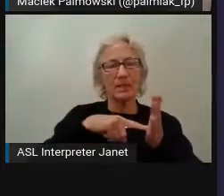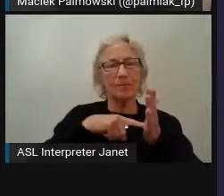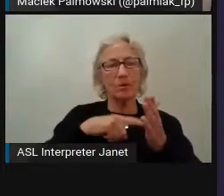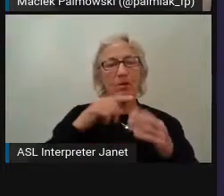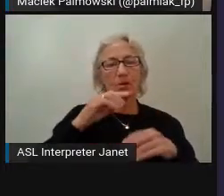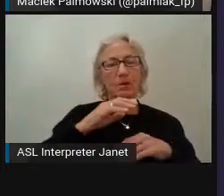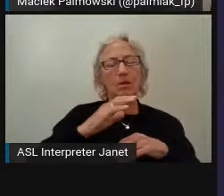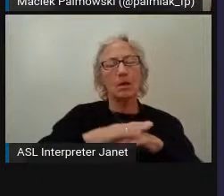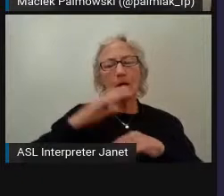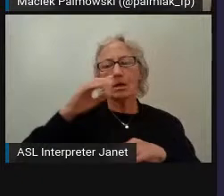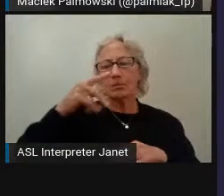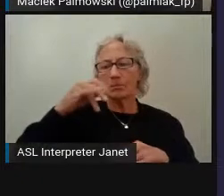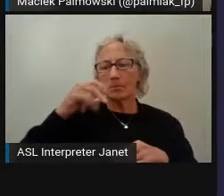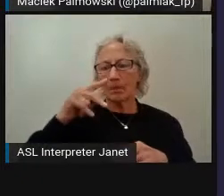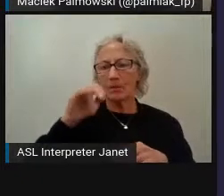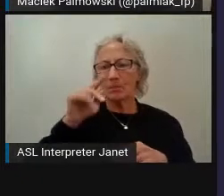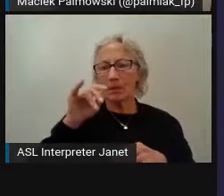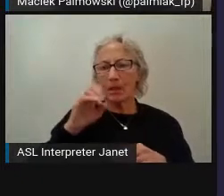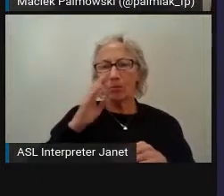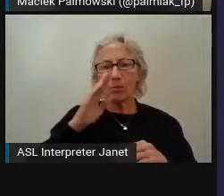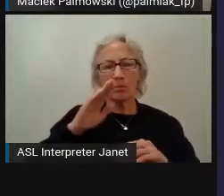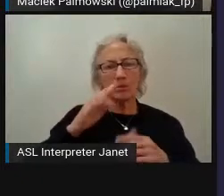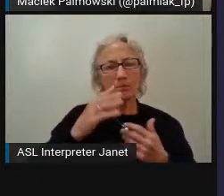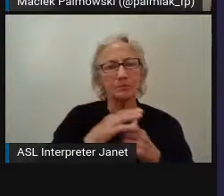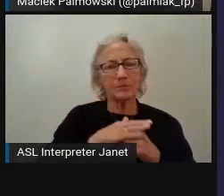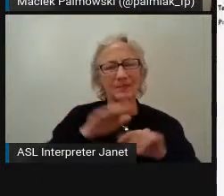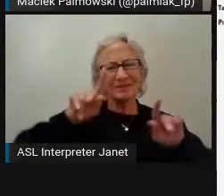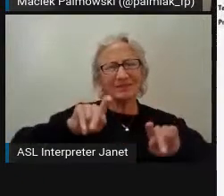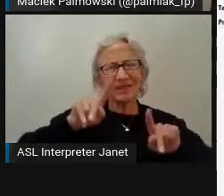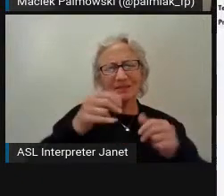an unrealistic case because when we were running a CI / D